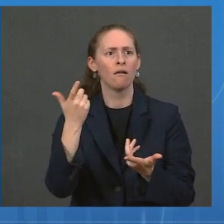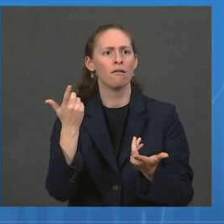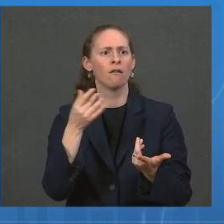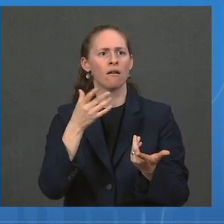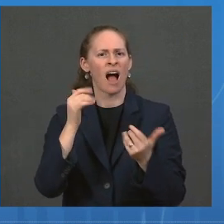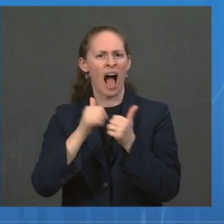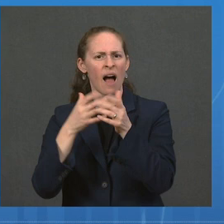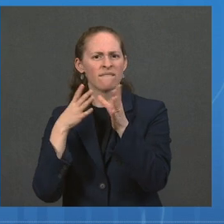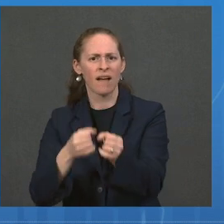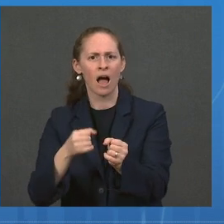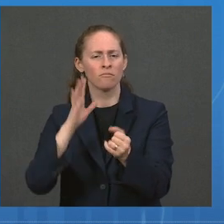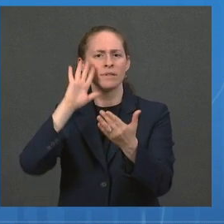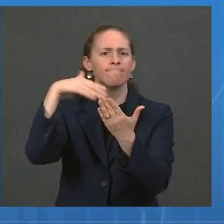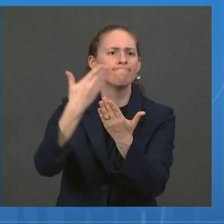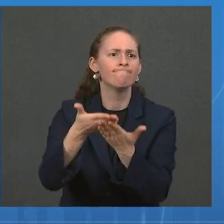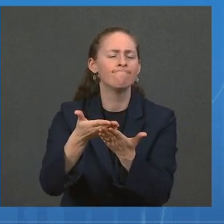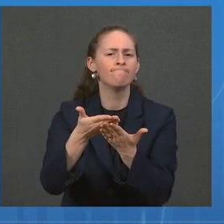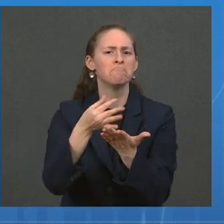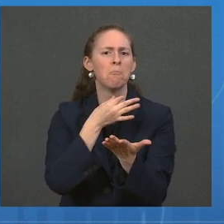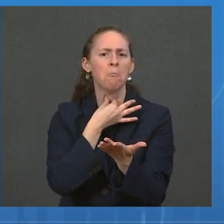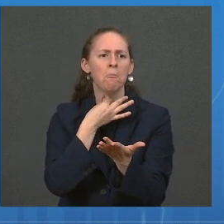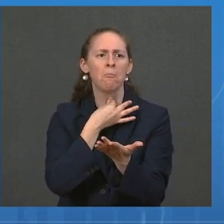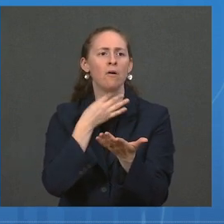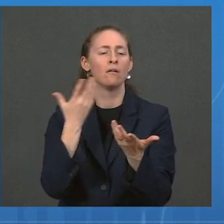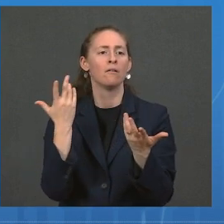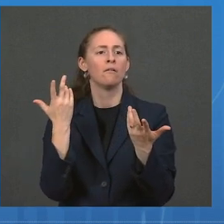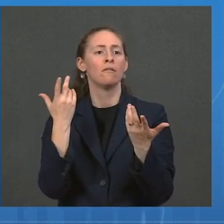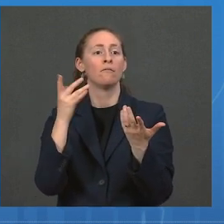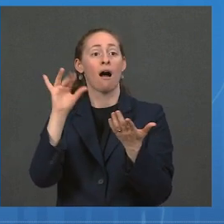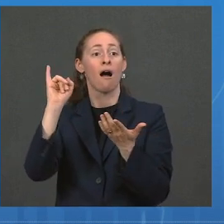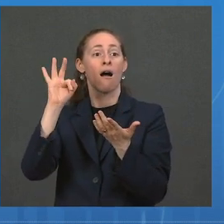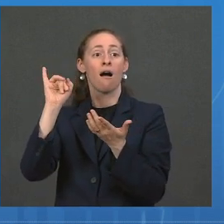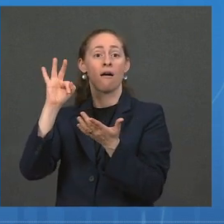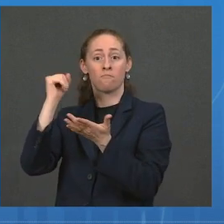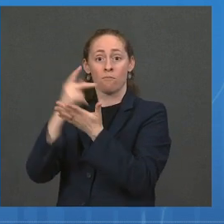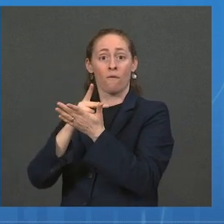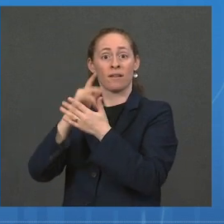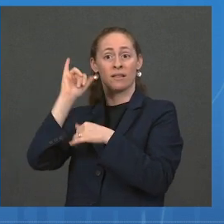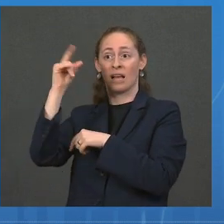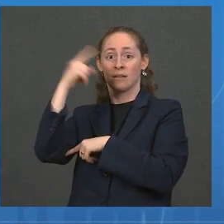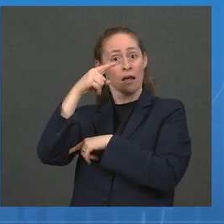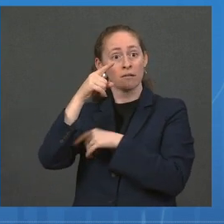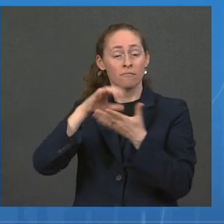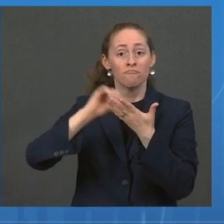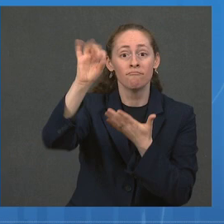You know, how many of those would ship on day one or in the first week? And then secondly, what will the vaccination